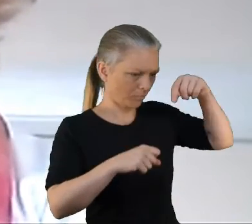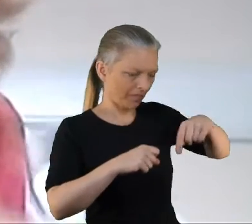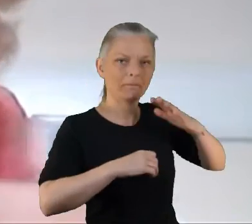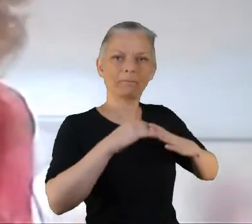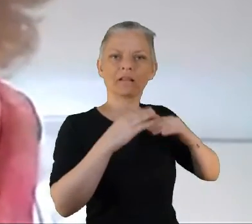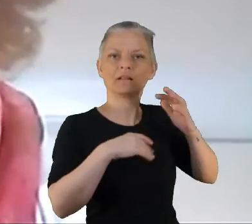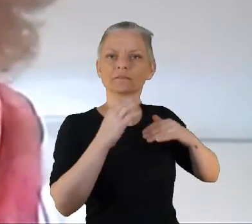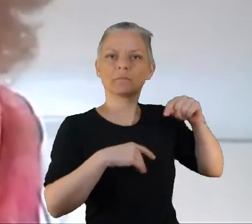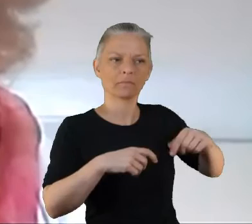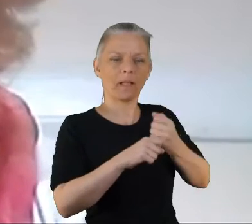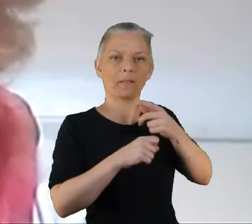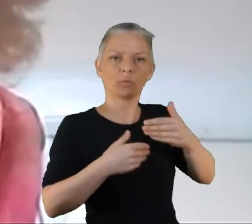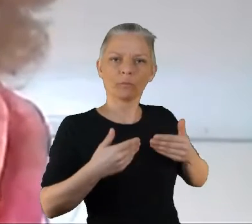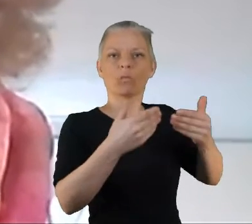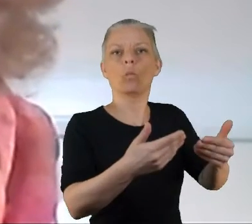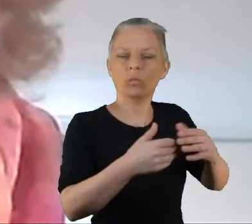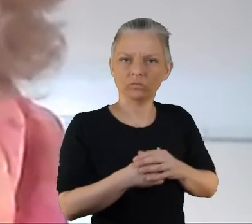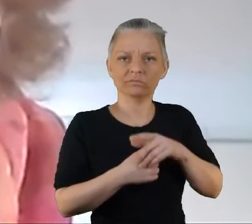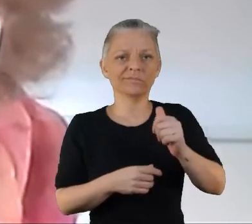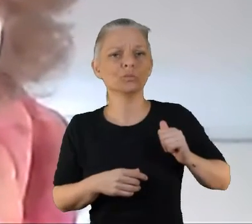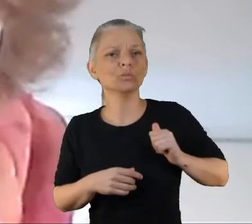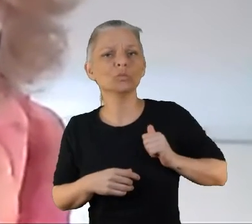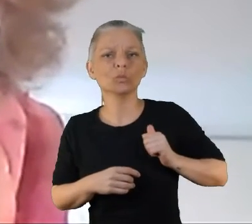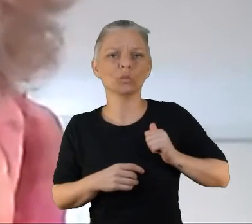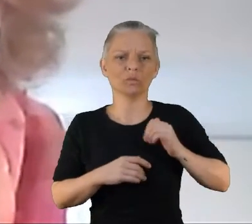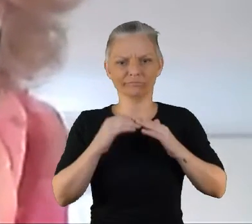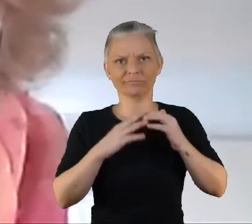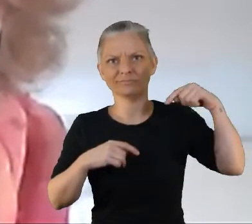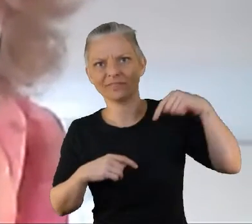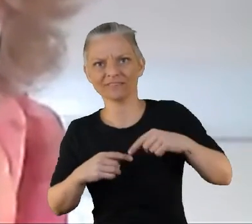and you’re building on something that takes you forward. And there’s an assumption built in that,